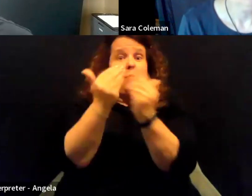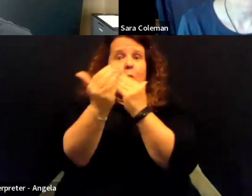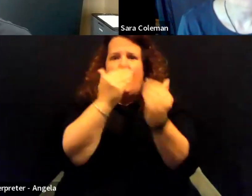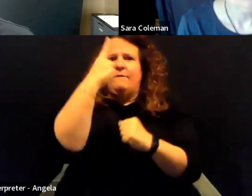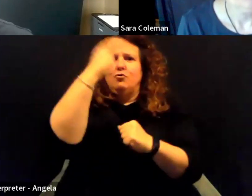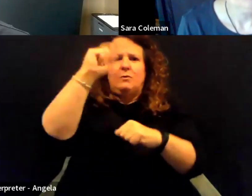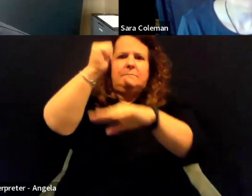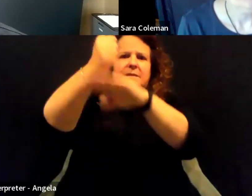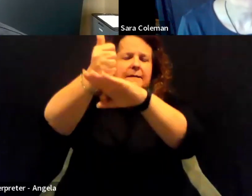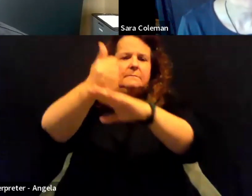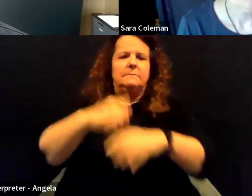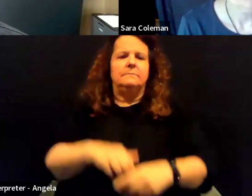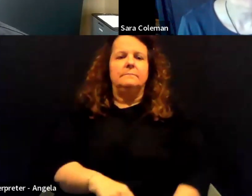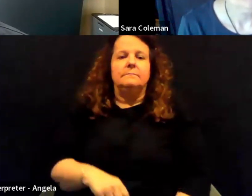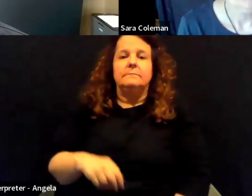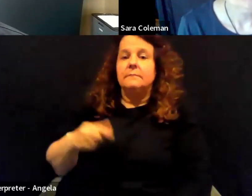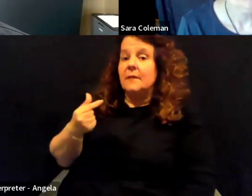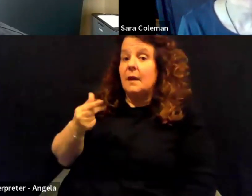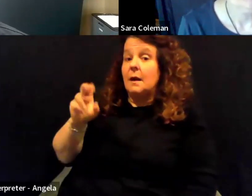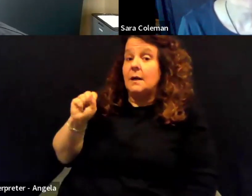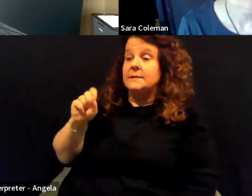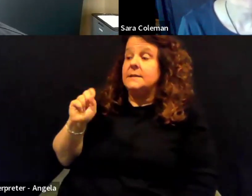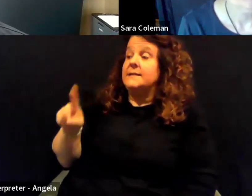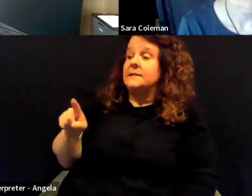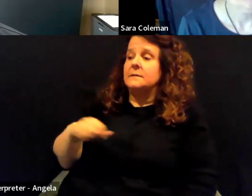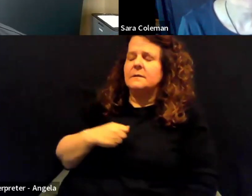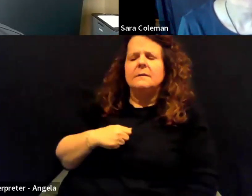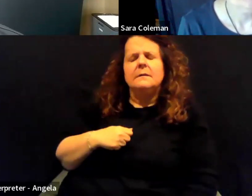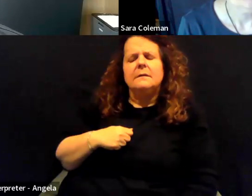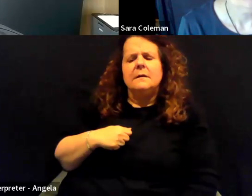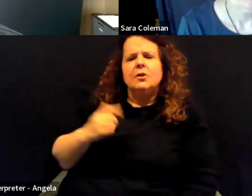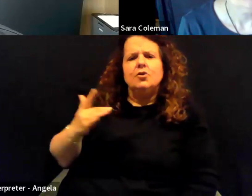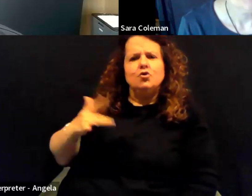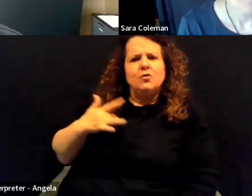Do you feel, , that there is a difference between,